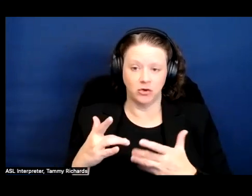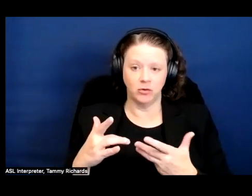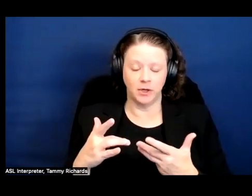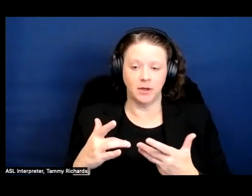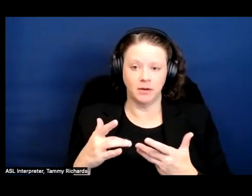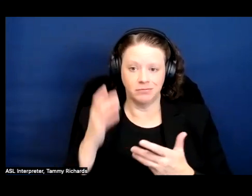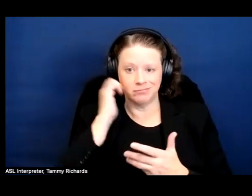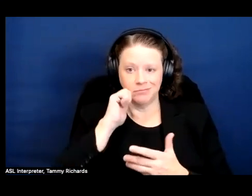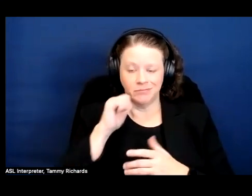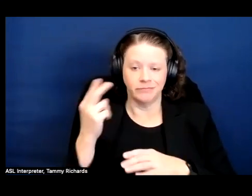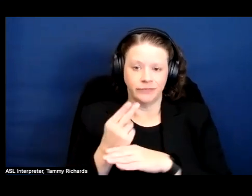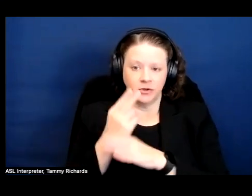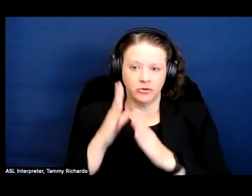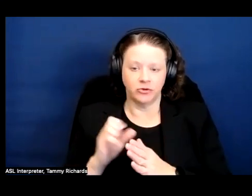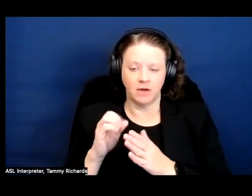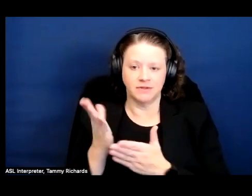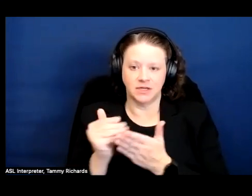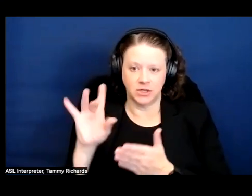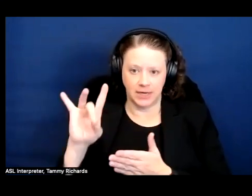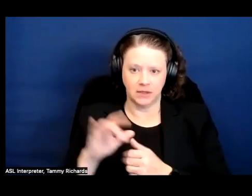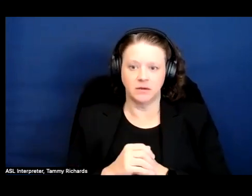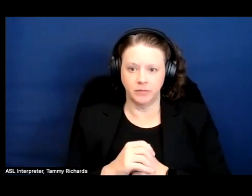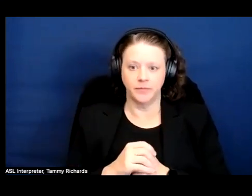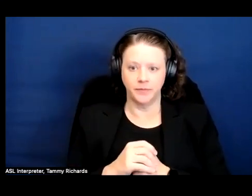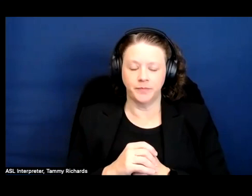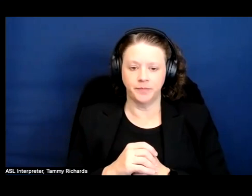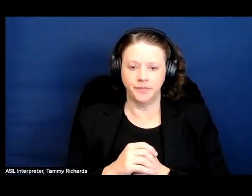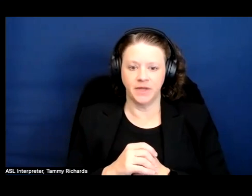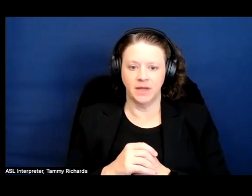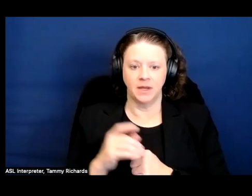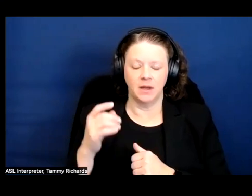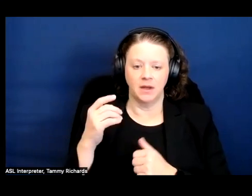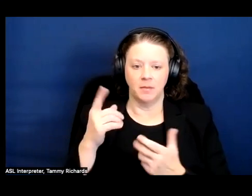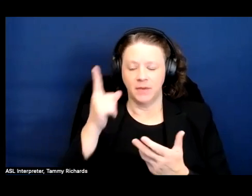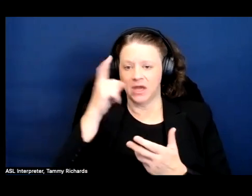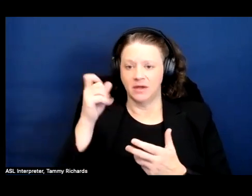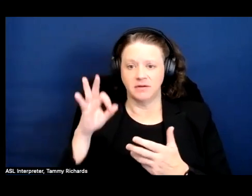it includes other programs and there are so many out there, especially since the pandemic.